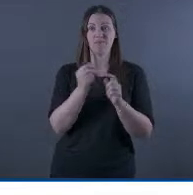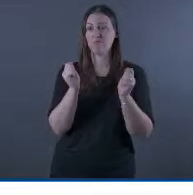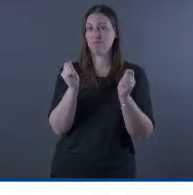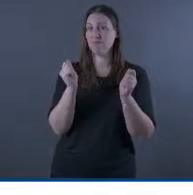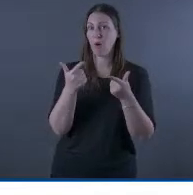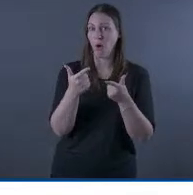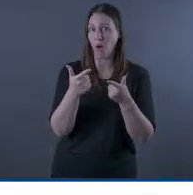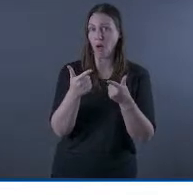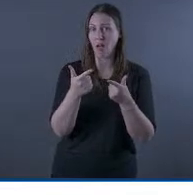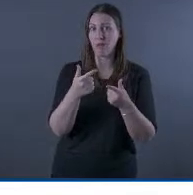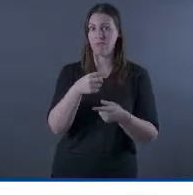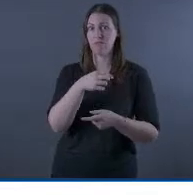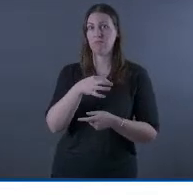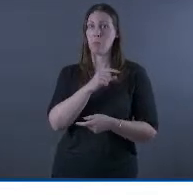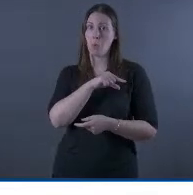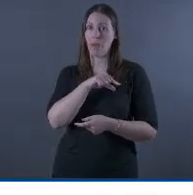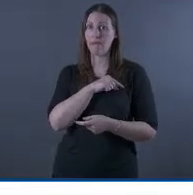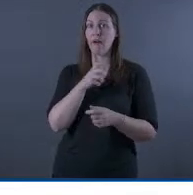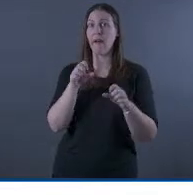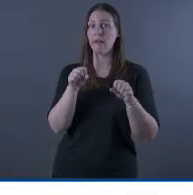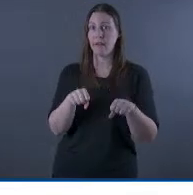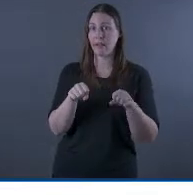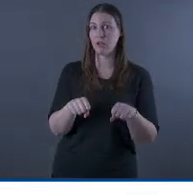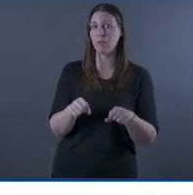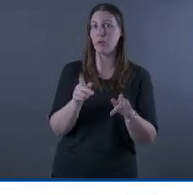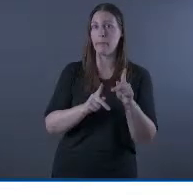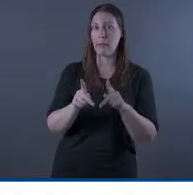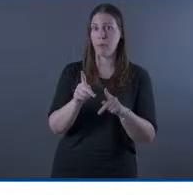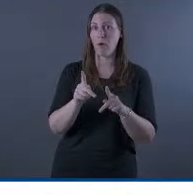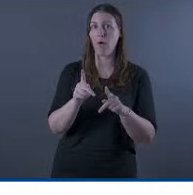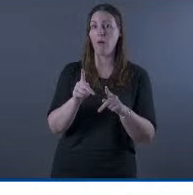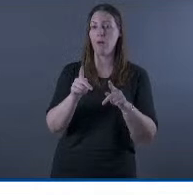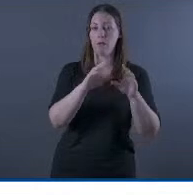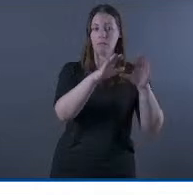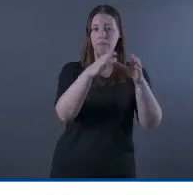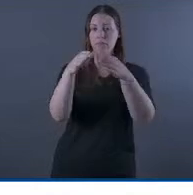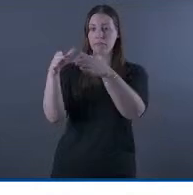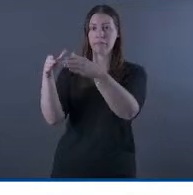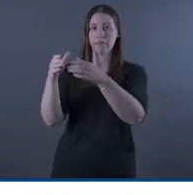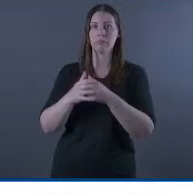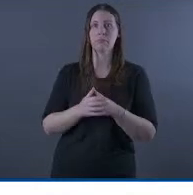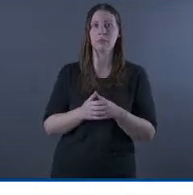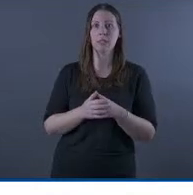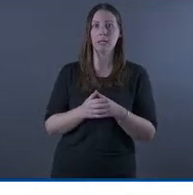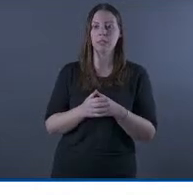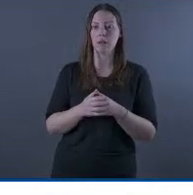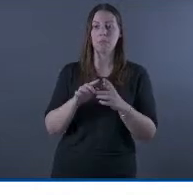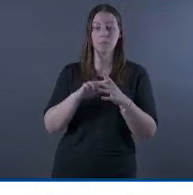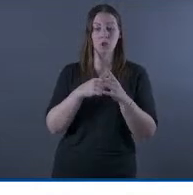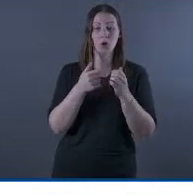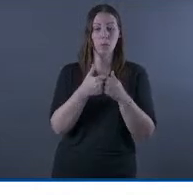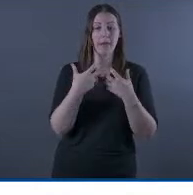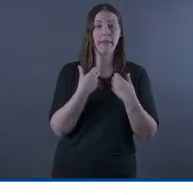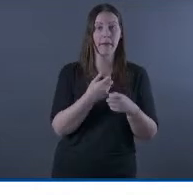as same with Unity Care Northwest. We started with health care providers, we moved on to our 65 and older,